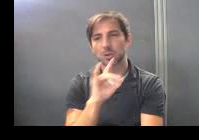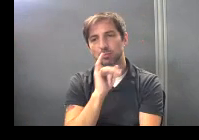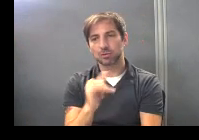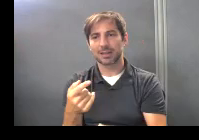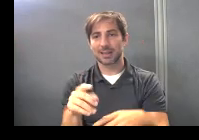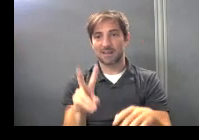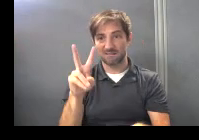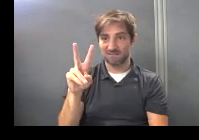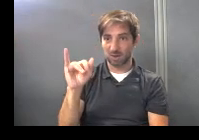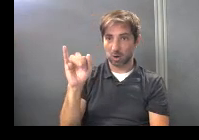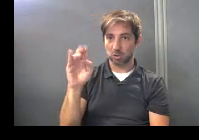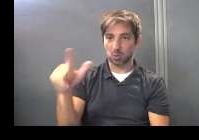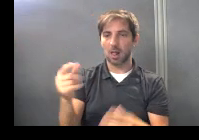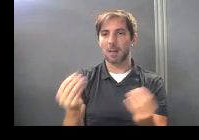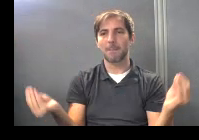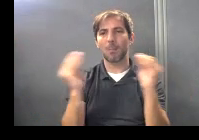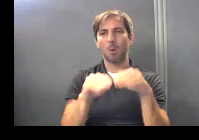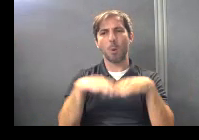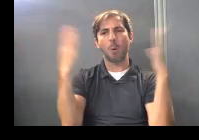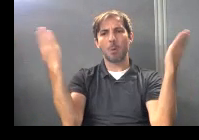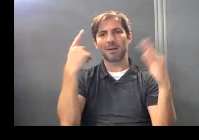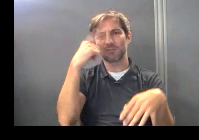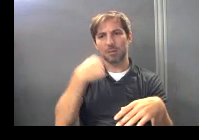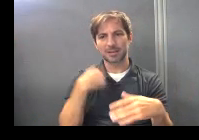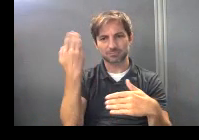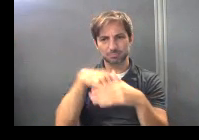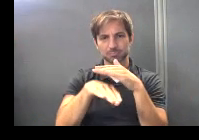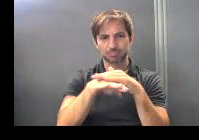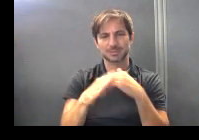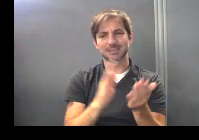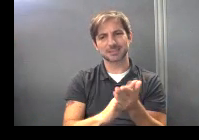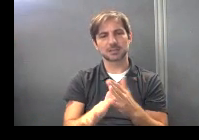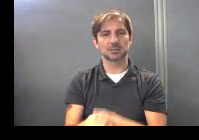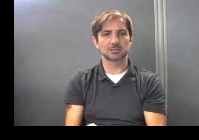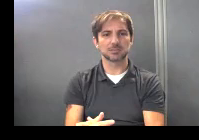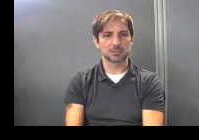WE NEED TO MAKE SURE THEY ARE ACCESSIBLE. LOOK AT THE PLATFORM YOU ARE USING, IF IT'S